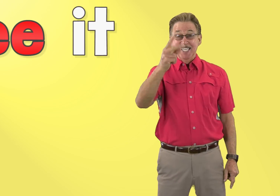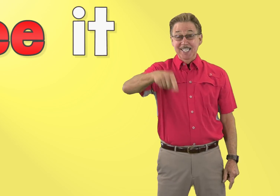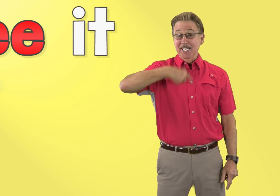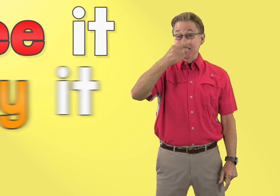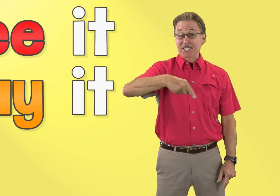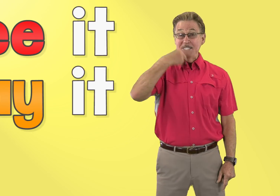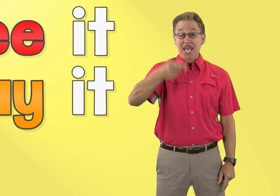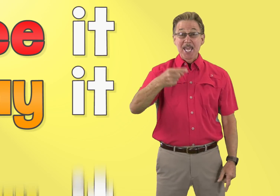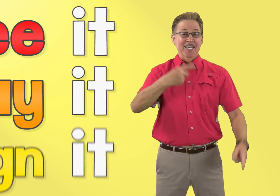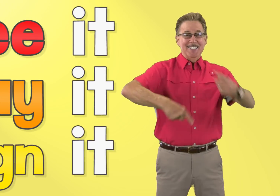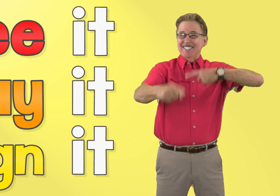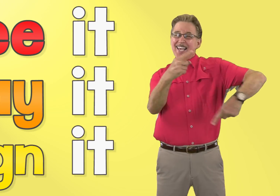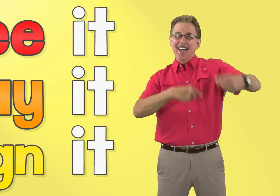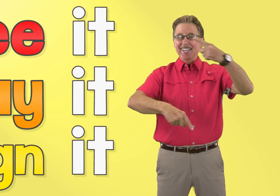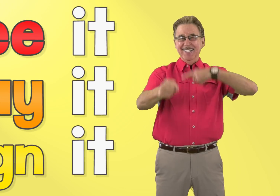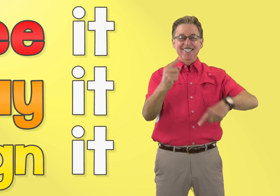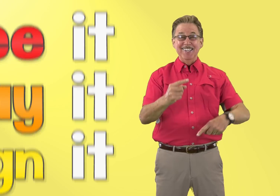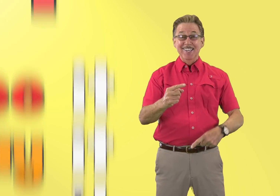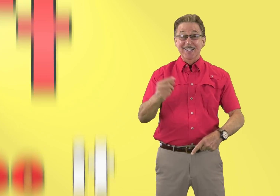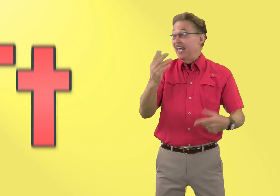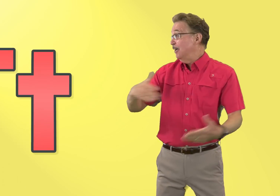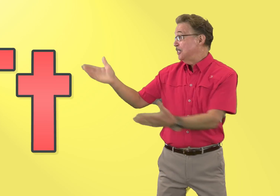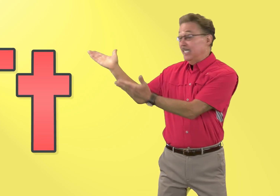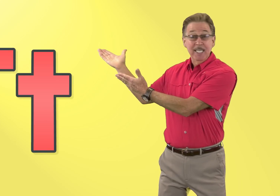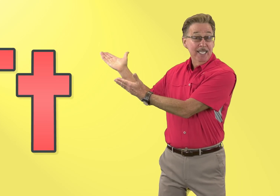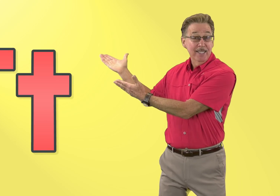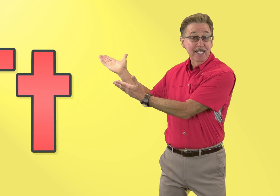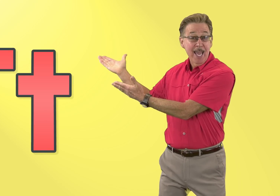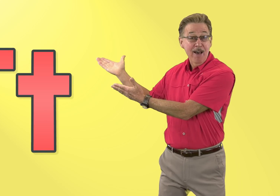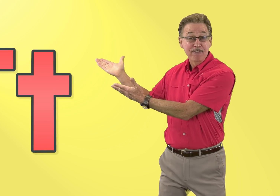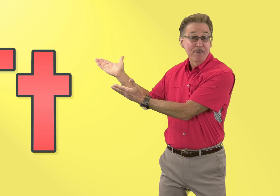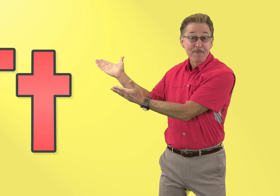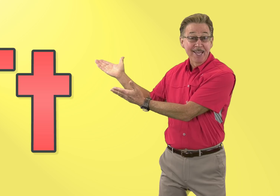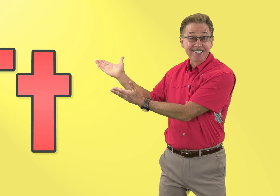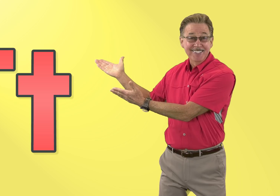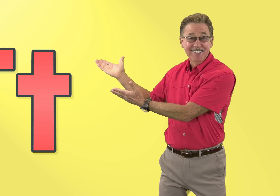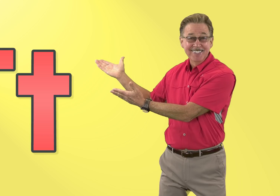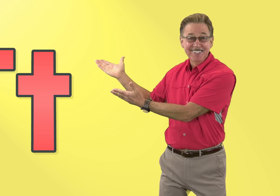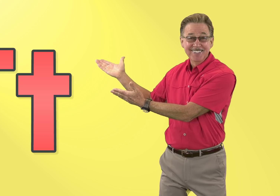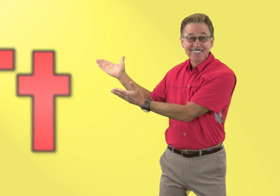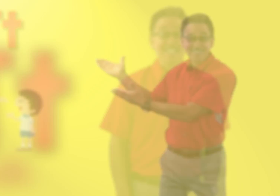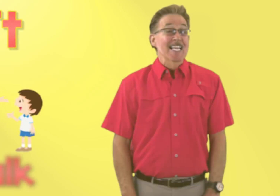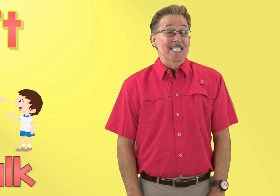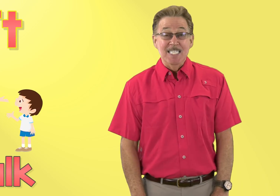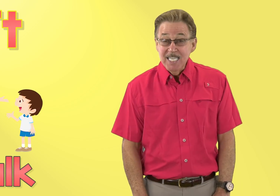See it, Say it Sign it Letter T t in the alphabet